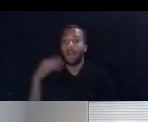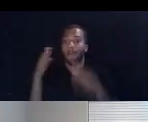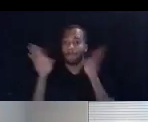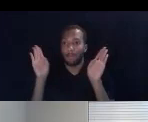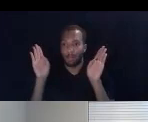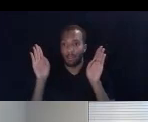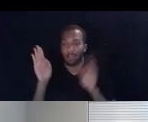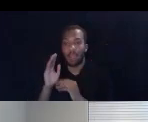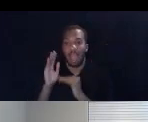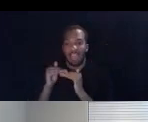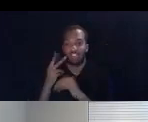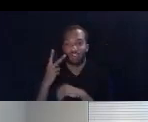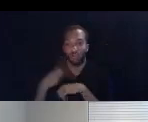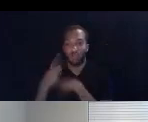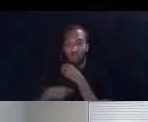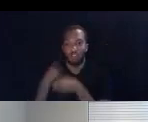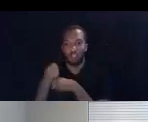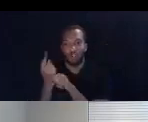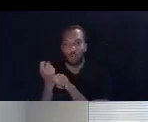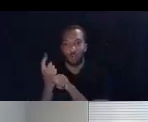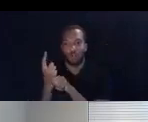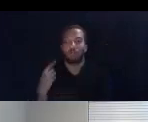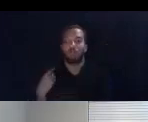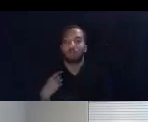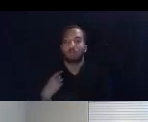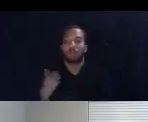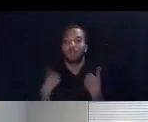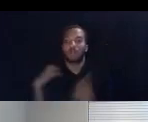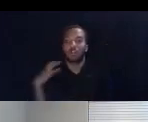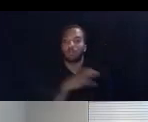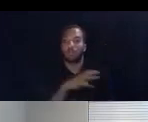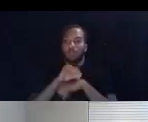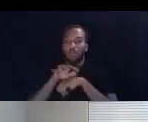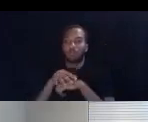At least twice a year, we try to have a public or community advisory host a public meeting.